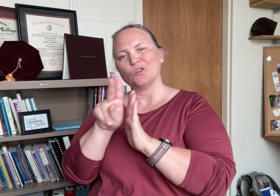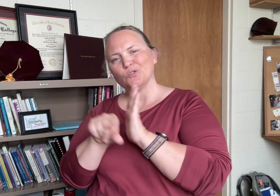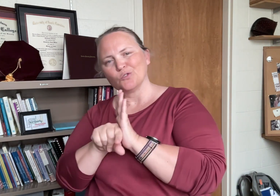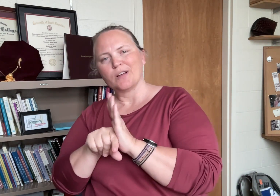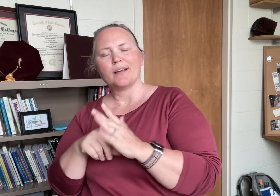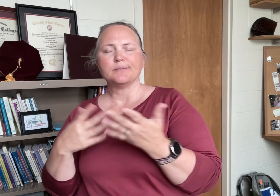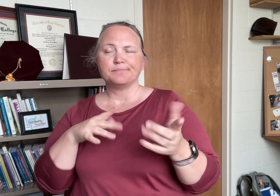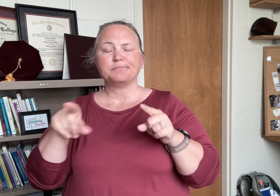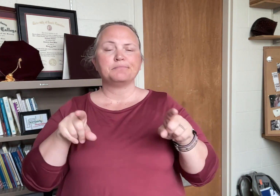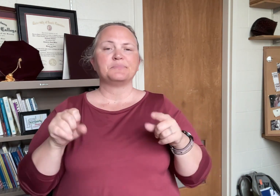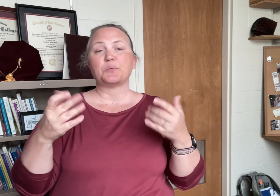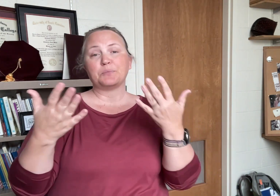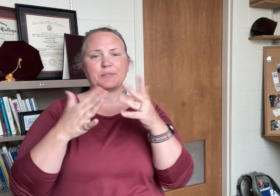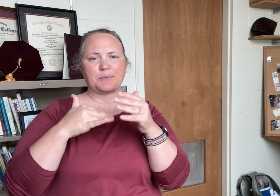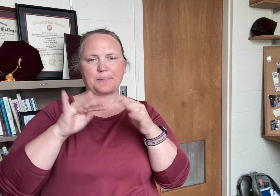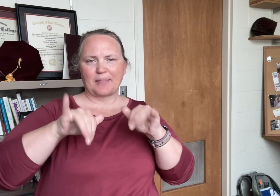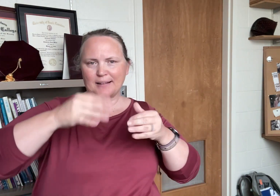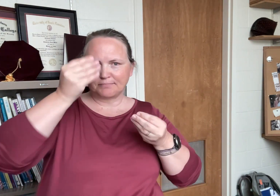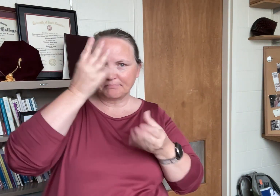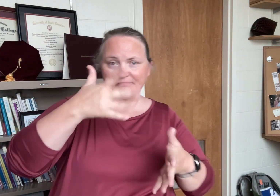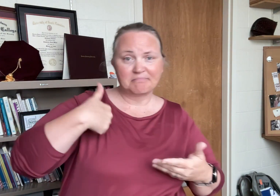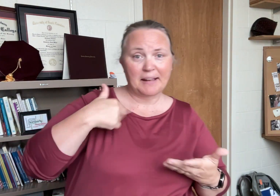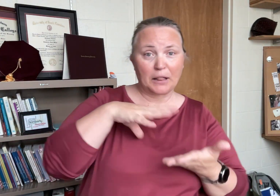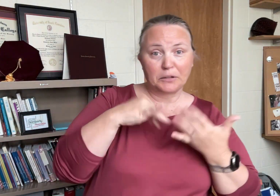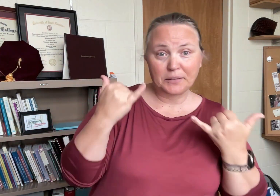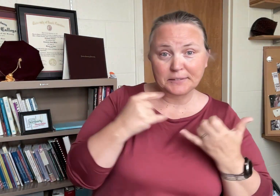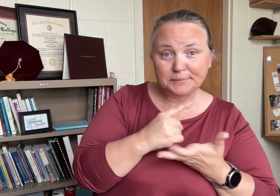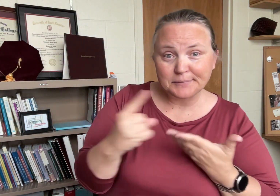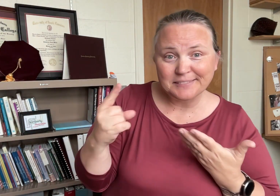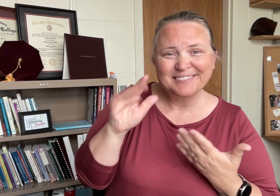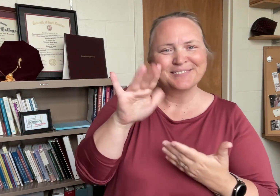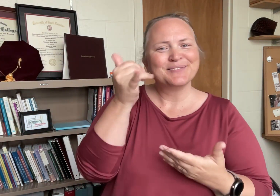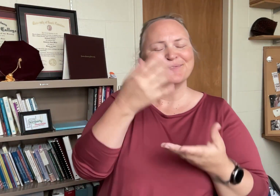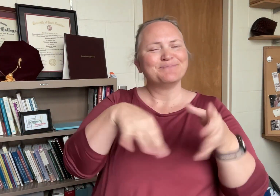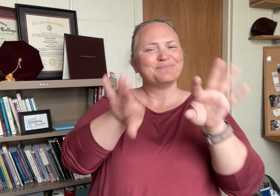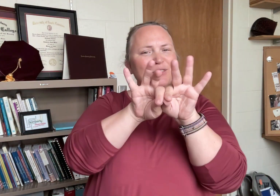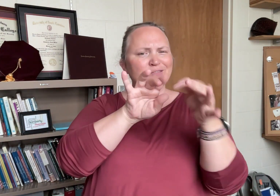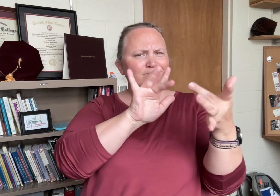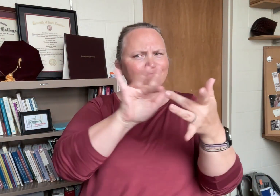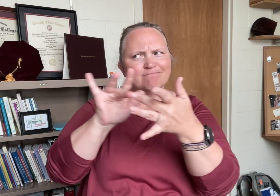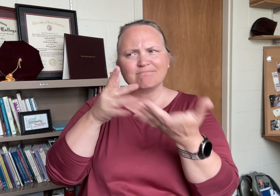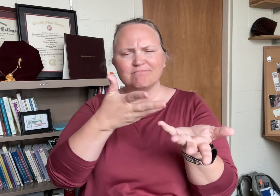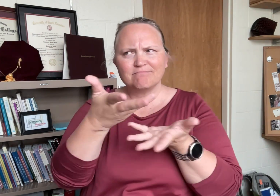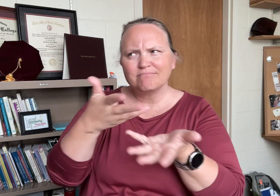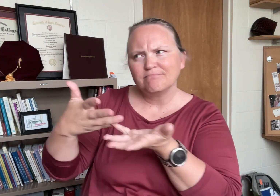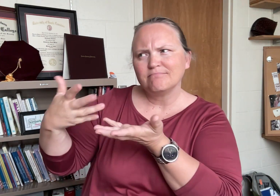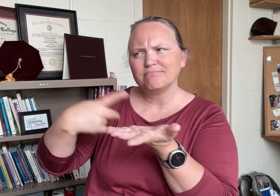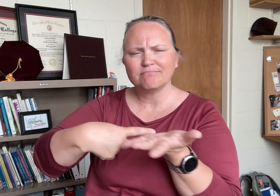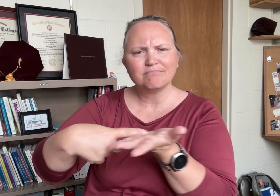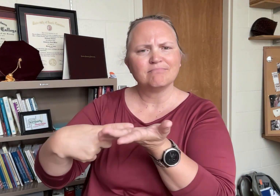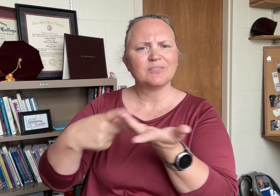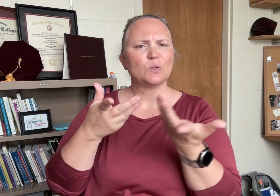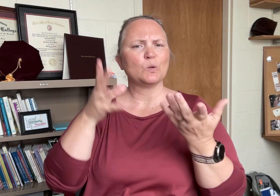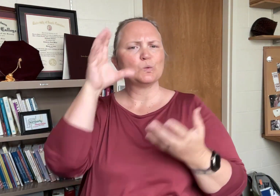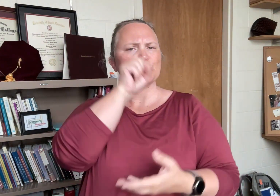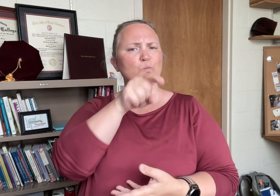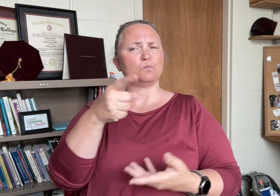I just thought I'd let you know that that's what I learned this week. There's really difference in how that's approached, so you might need to ask around.